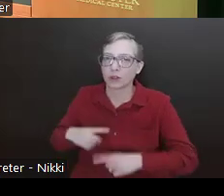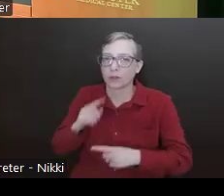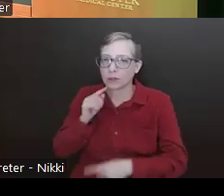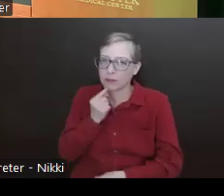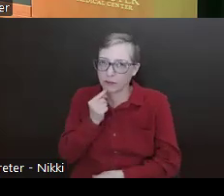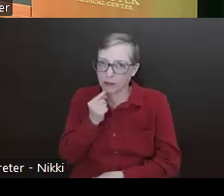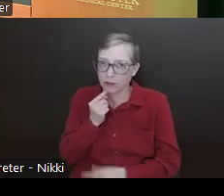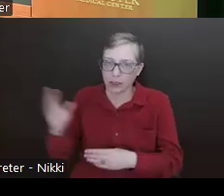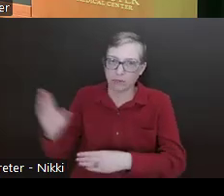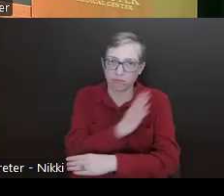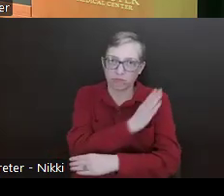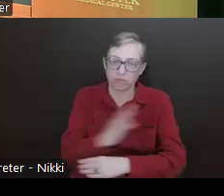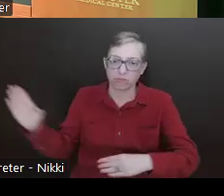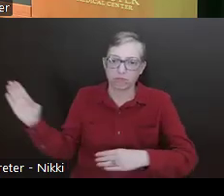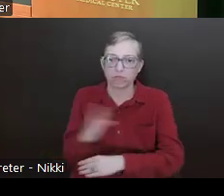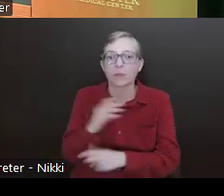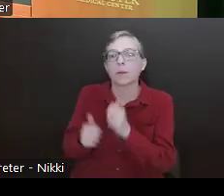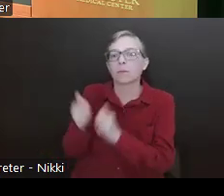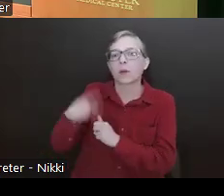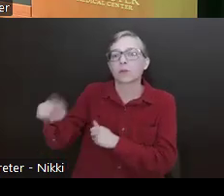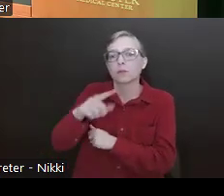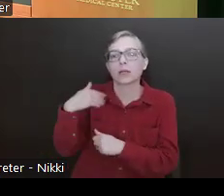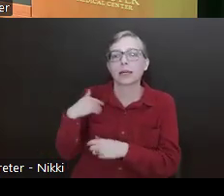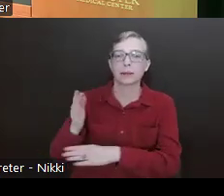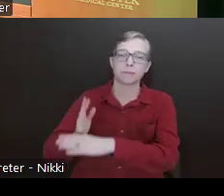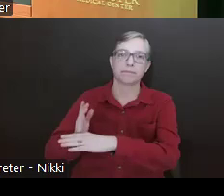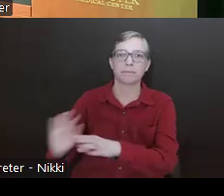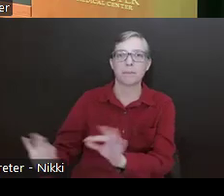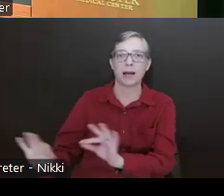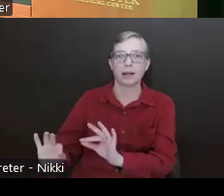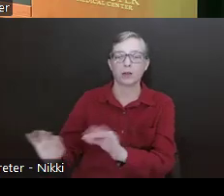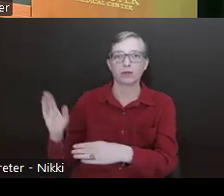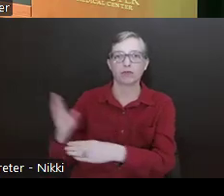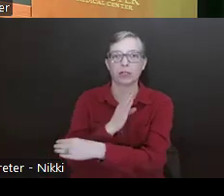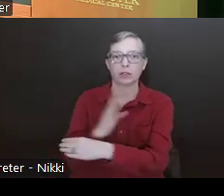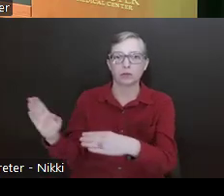range uh which kind of makes me wonder number one is this actually major depressive disorder and and